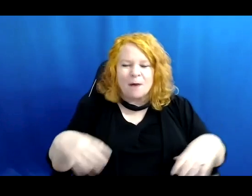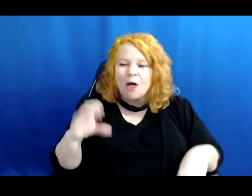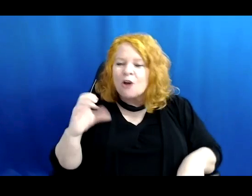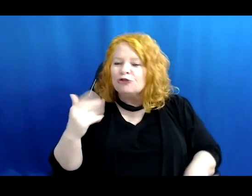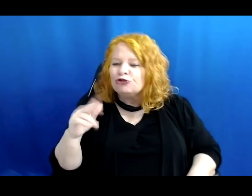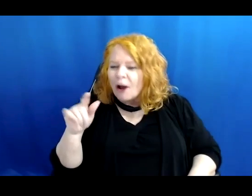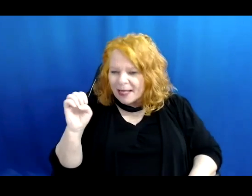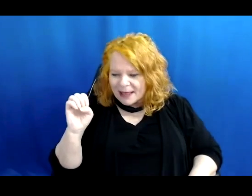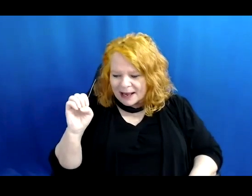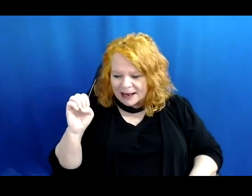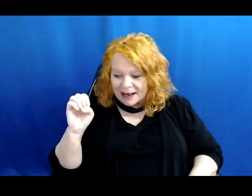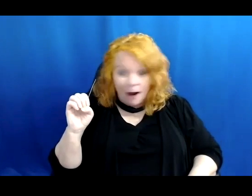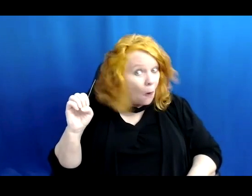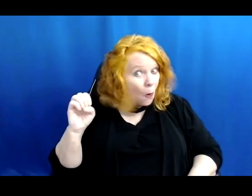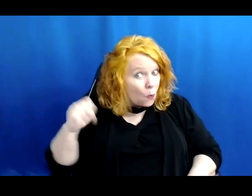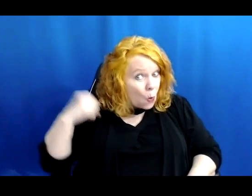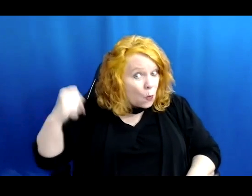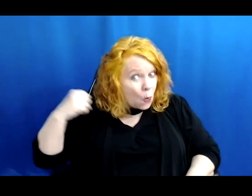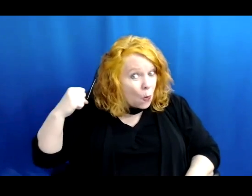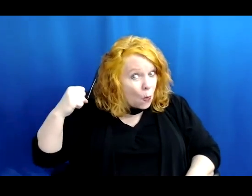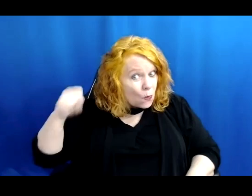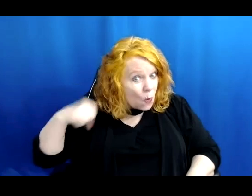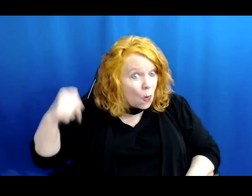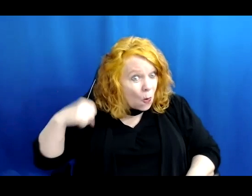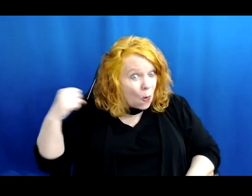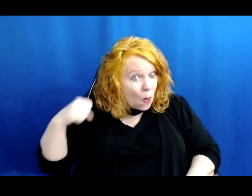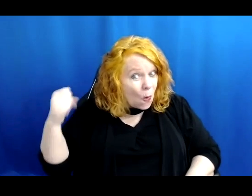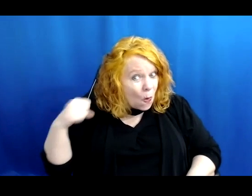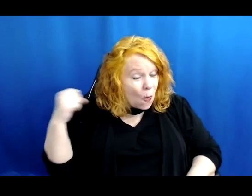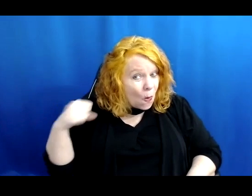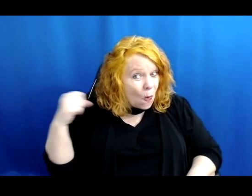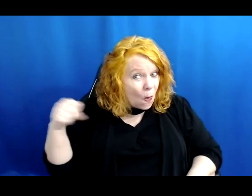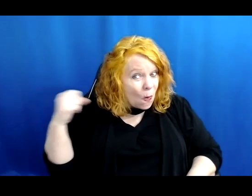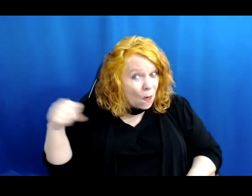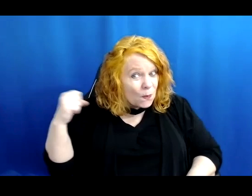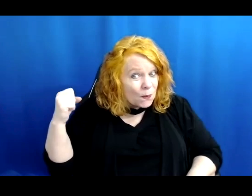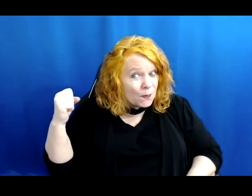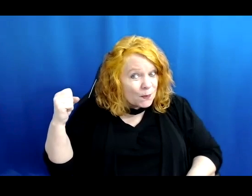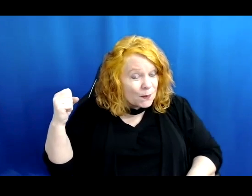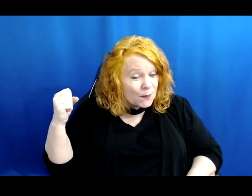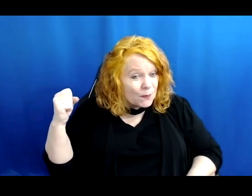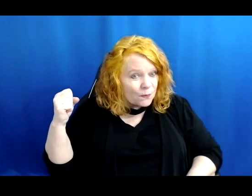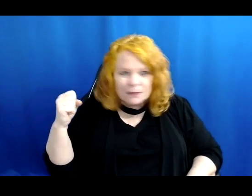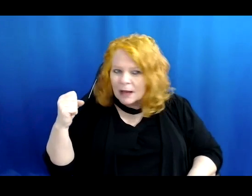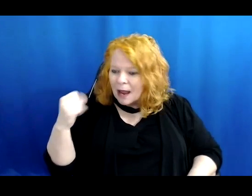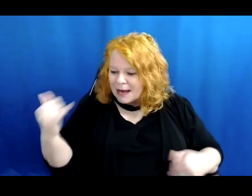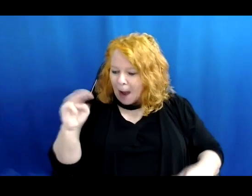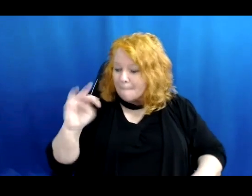WOOH. WOOH. Michael Michael hello Michael.